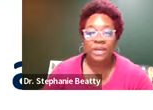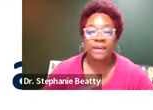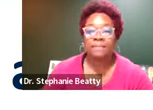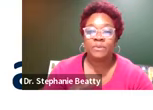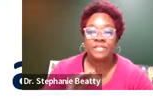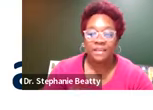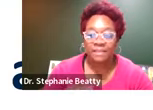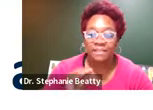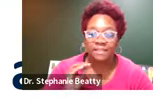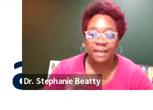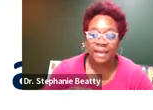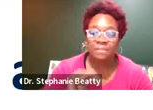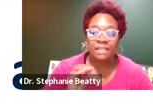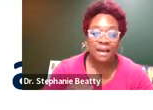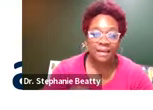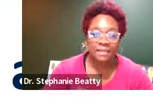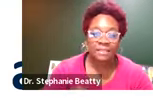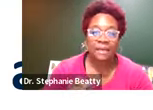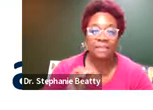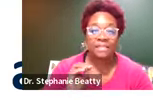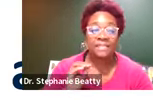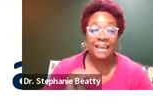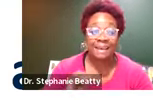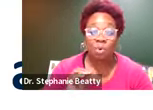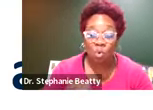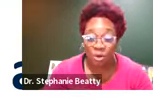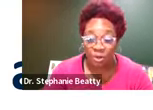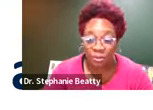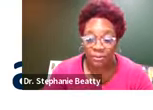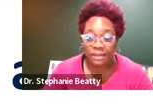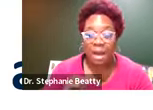We can present the same sign in the same order,